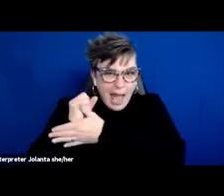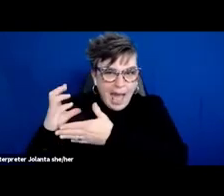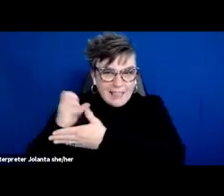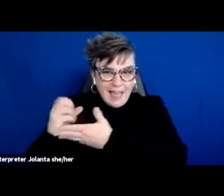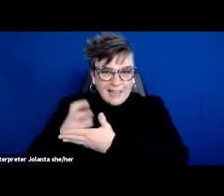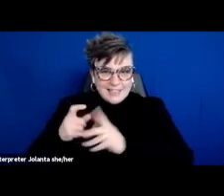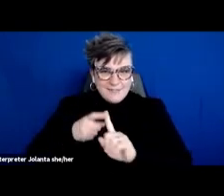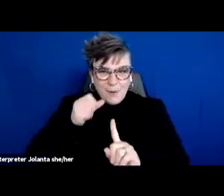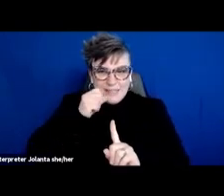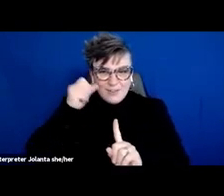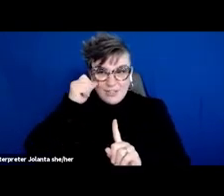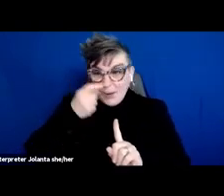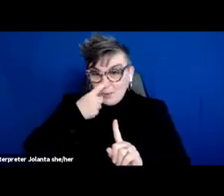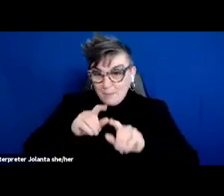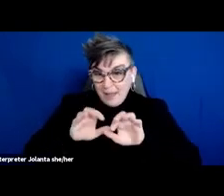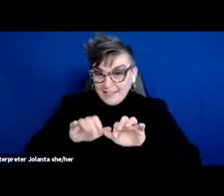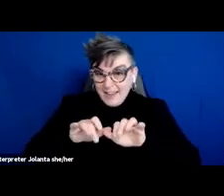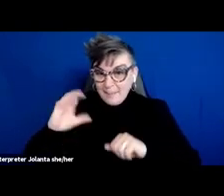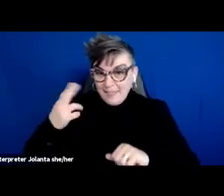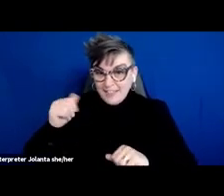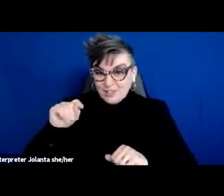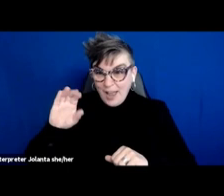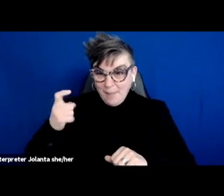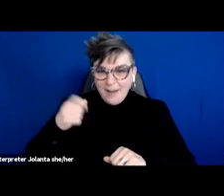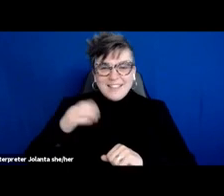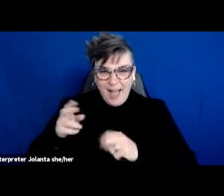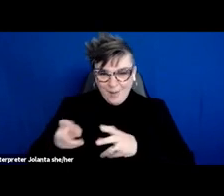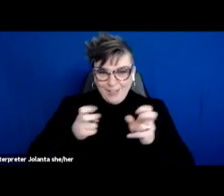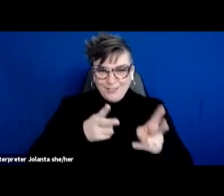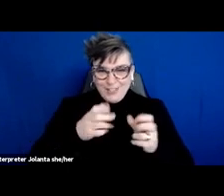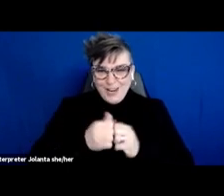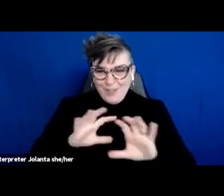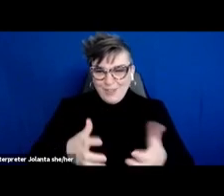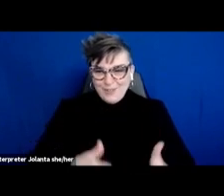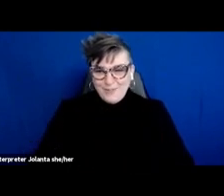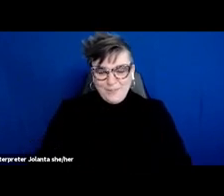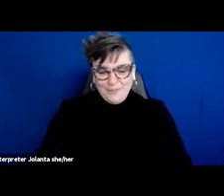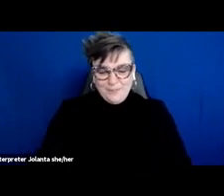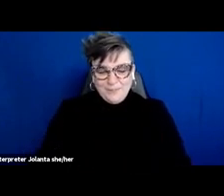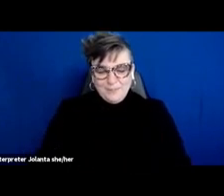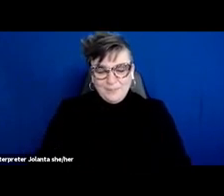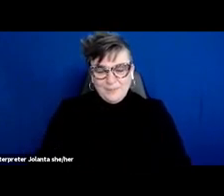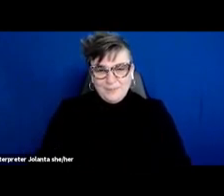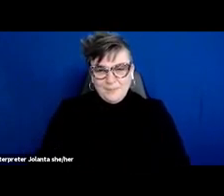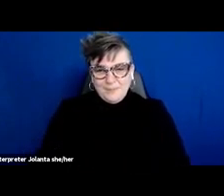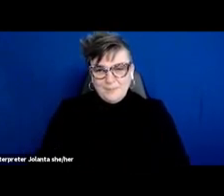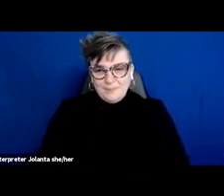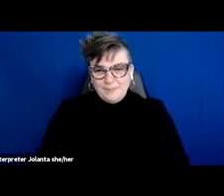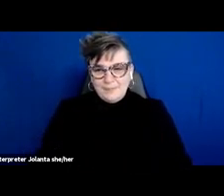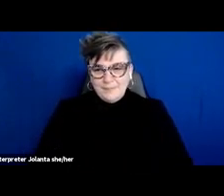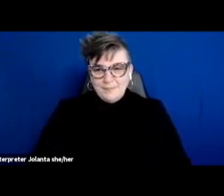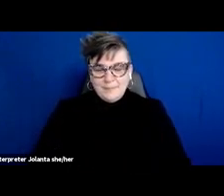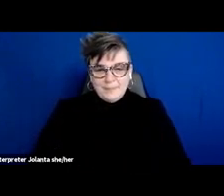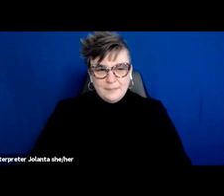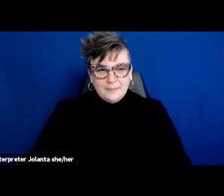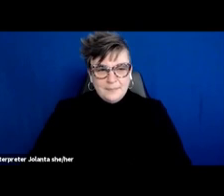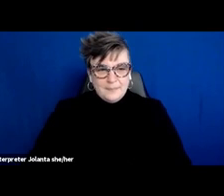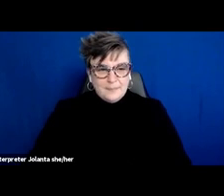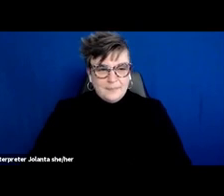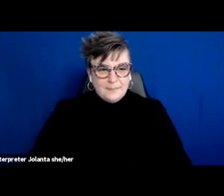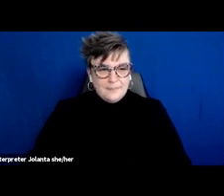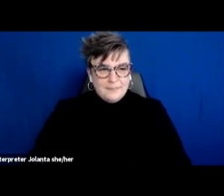it into the chat box, I will share it with the group.